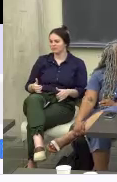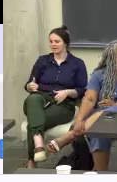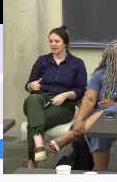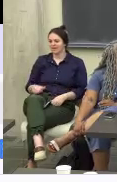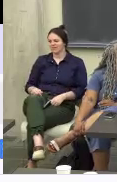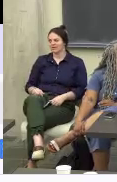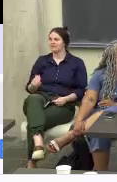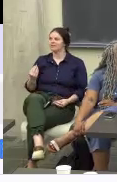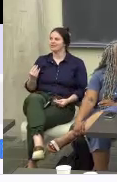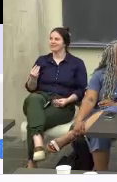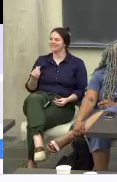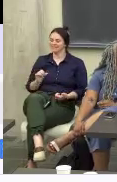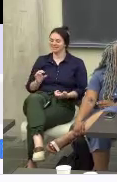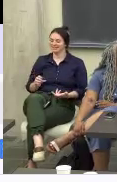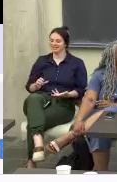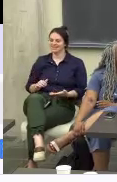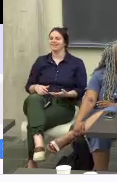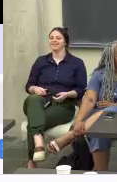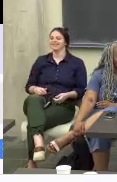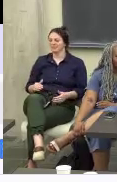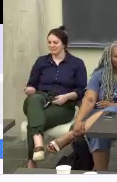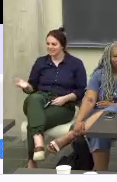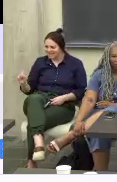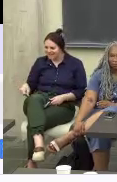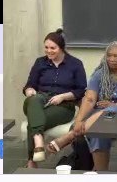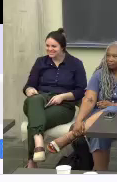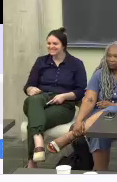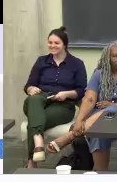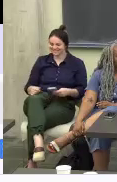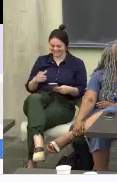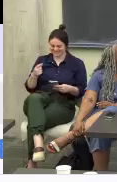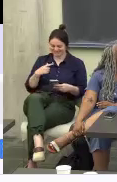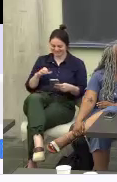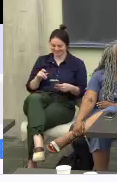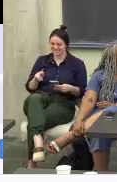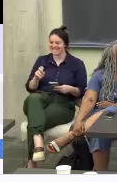They lie. That's right. They lie. Let's not sugarcoat it.